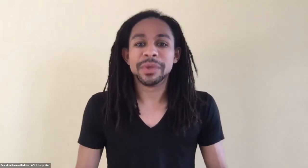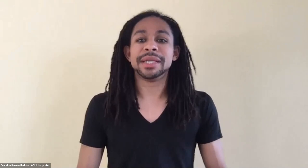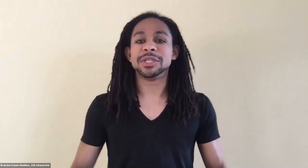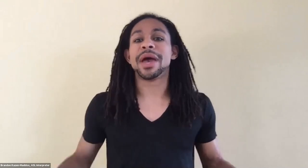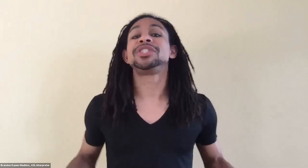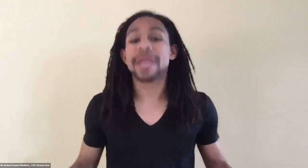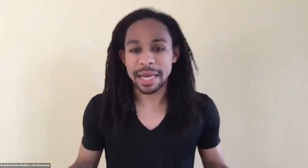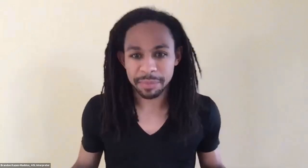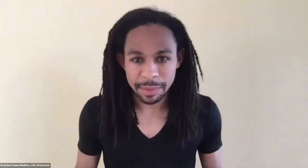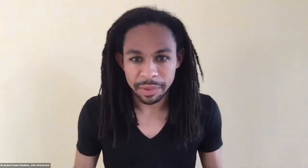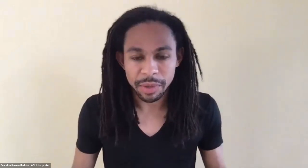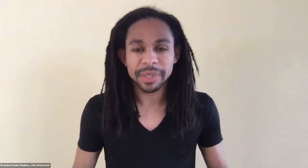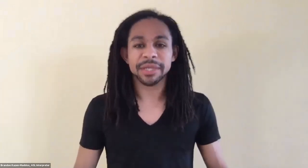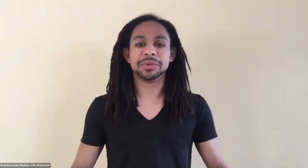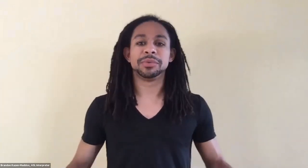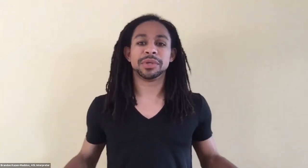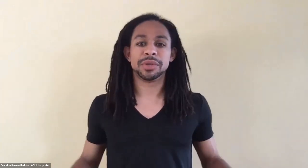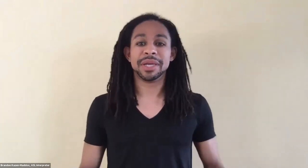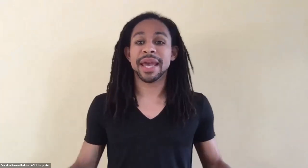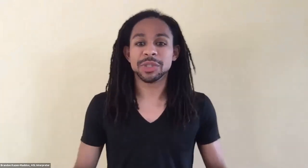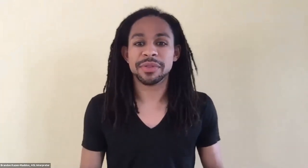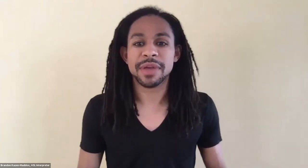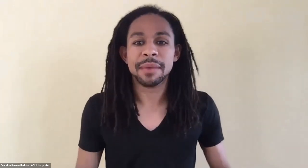We need to educate people, we need to engage with them.